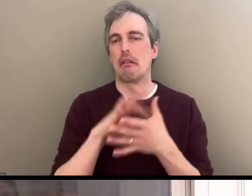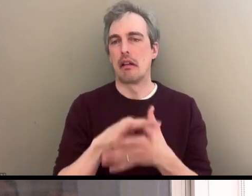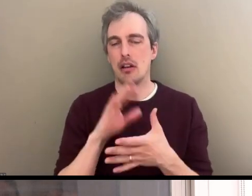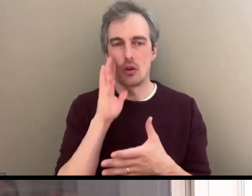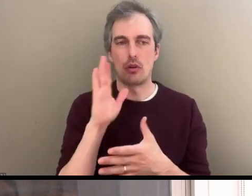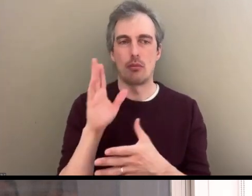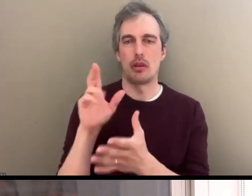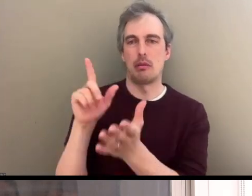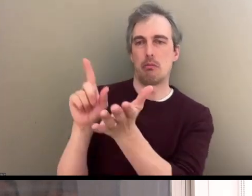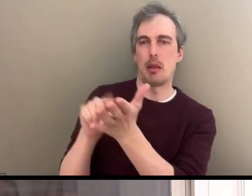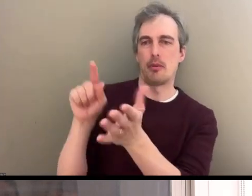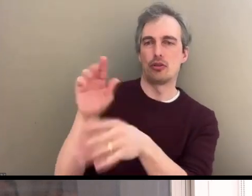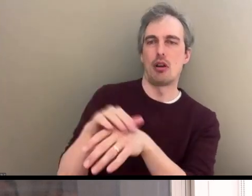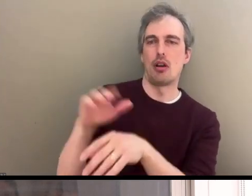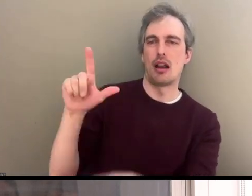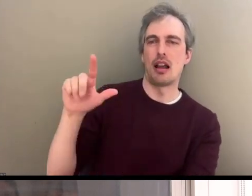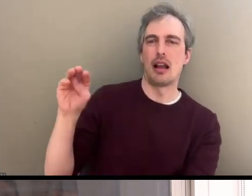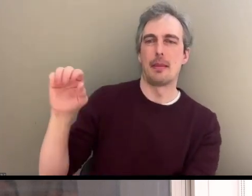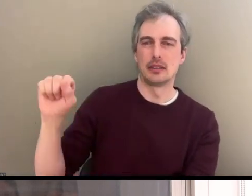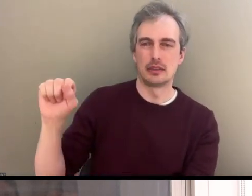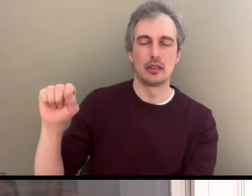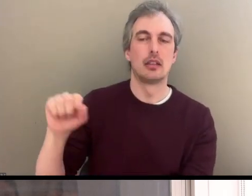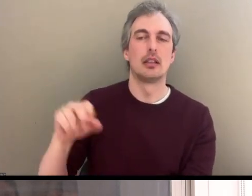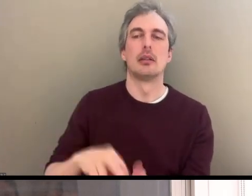So it's not an interface design. It's